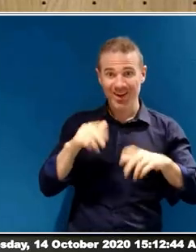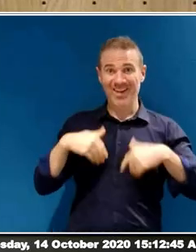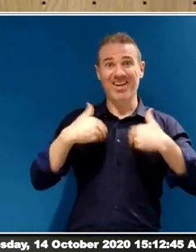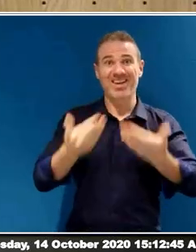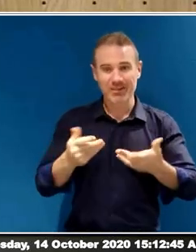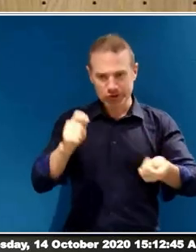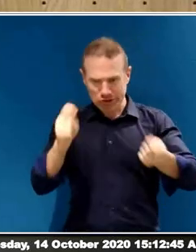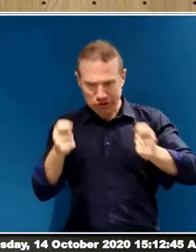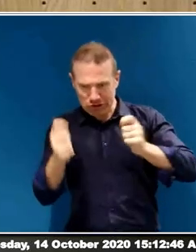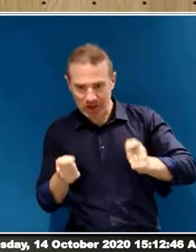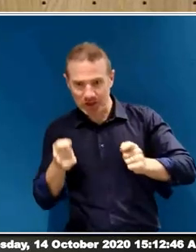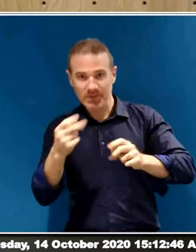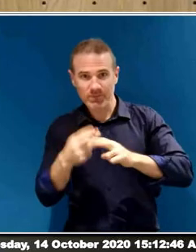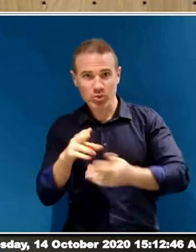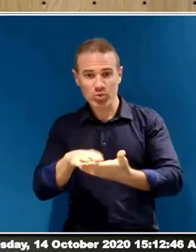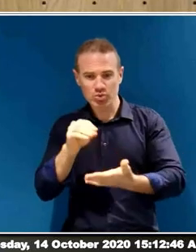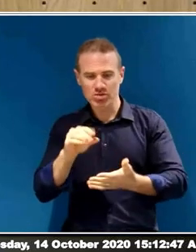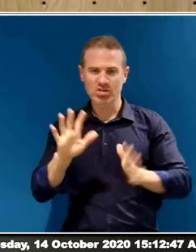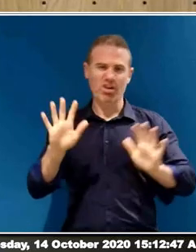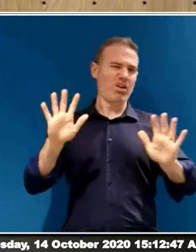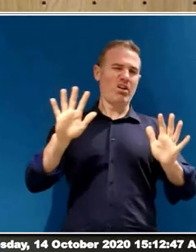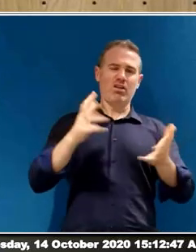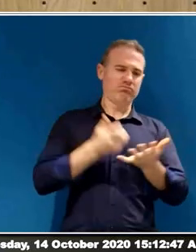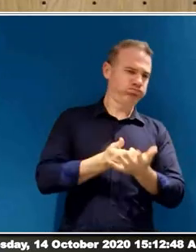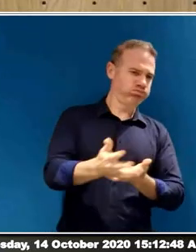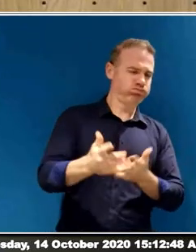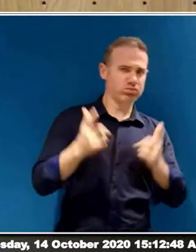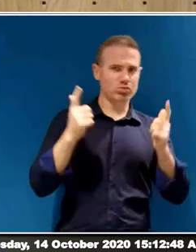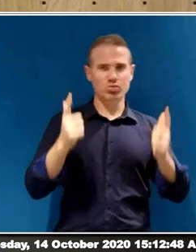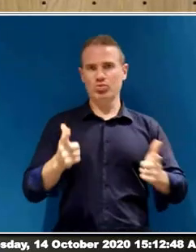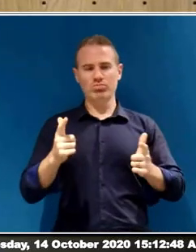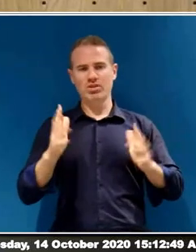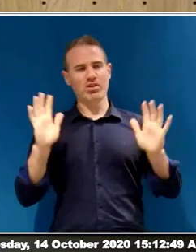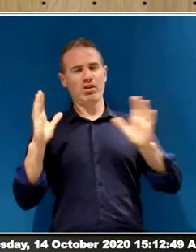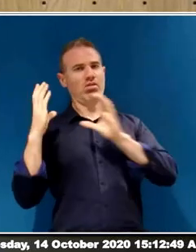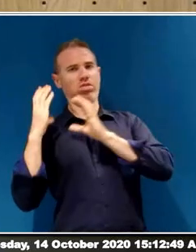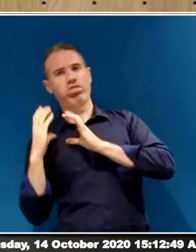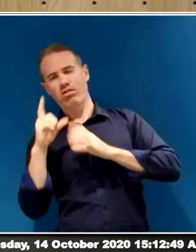a focus particularly for students where there are concerns around safety.